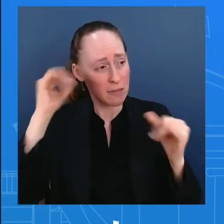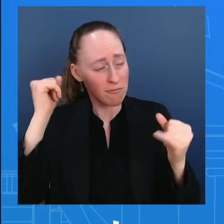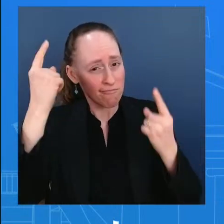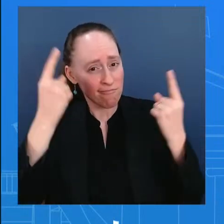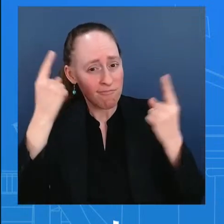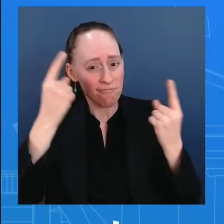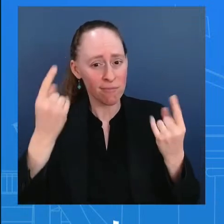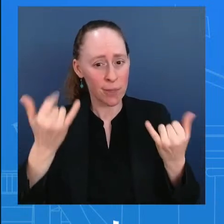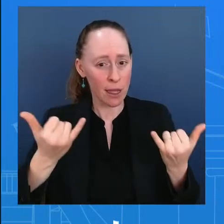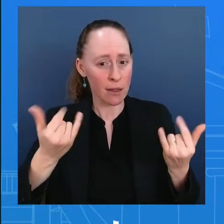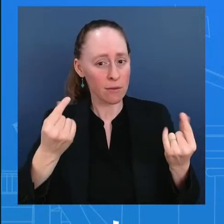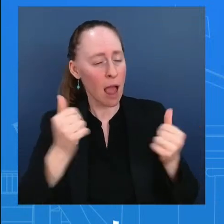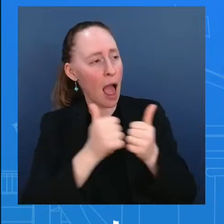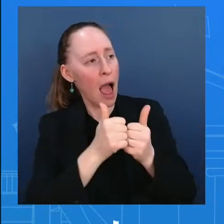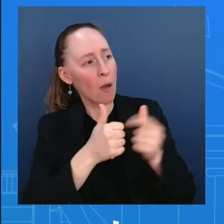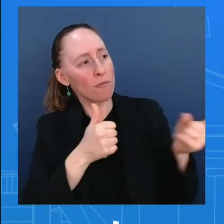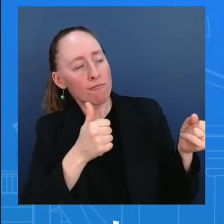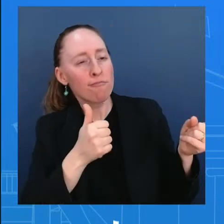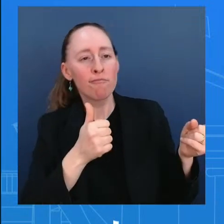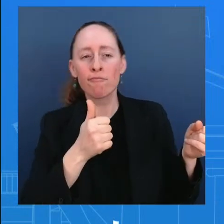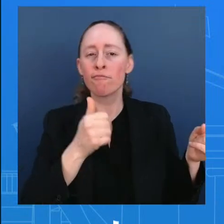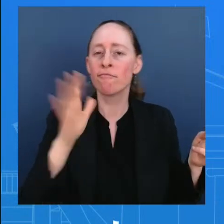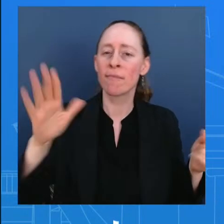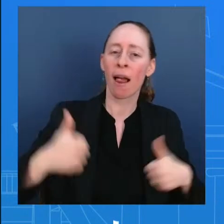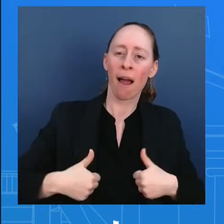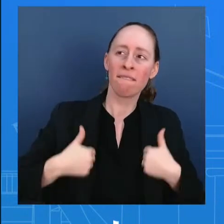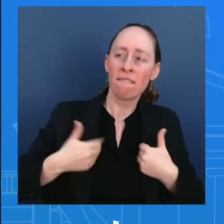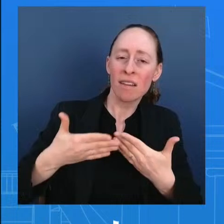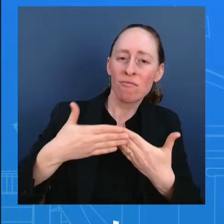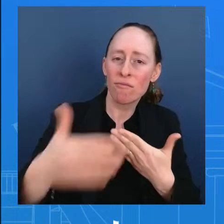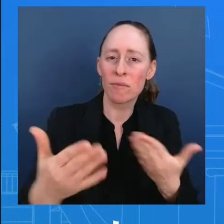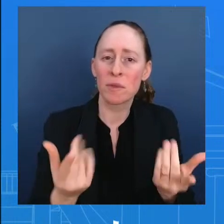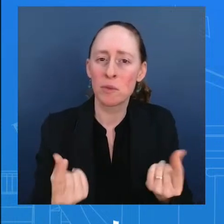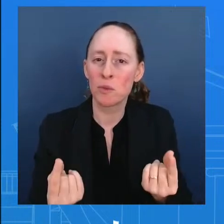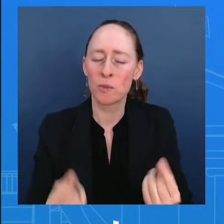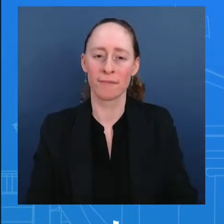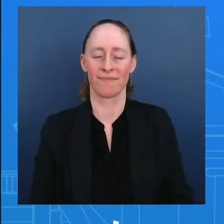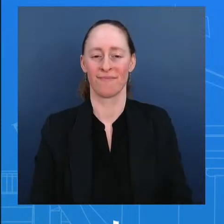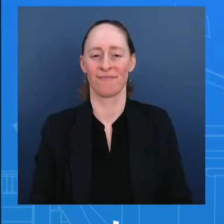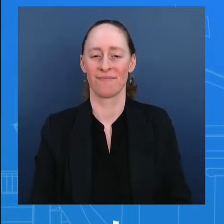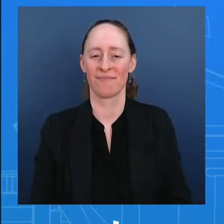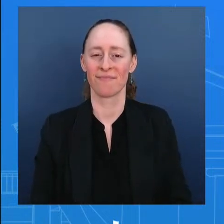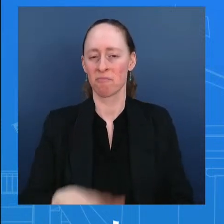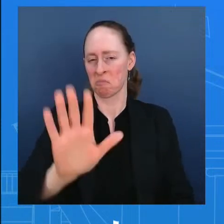He’s going to have an opportunity to speak to all of you. You’re going to hear ma- -- from him many times in the next 17 days